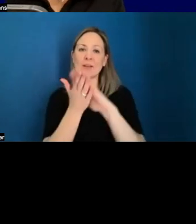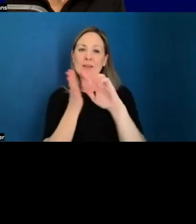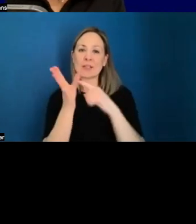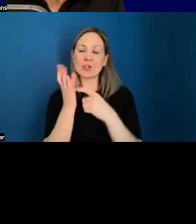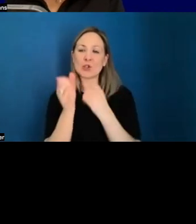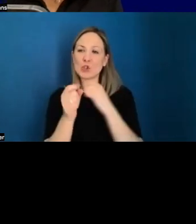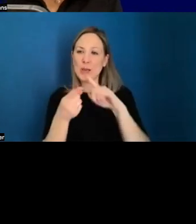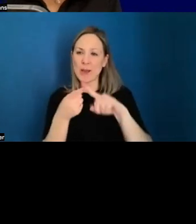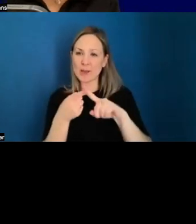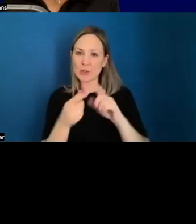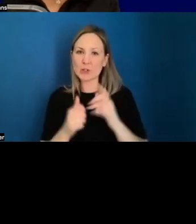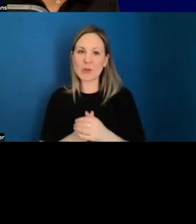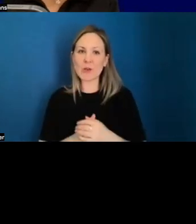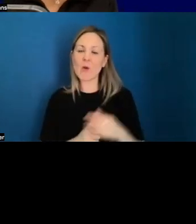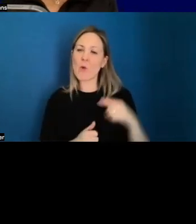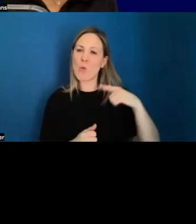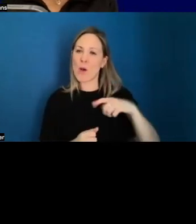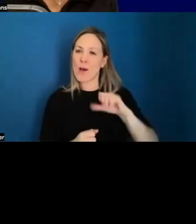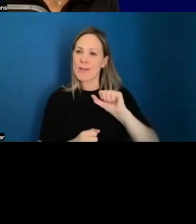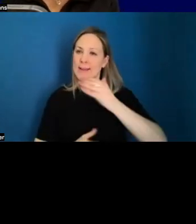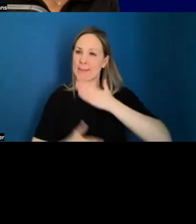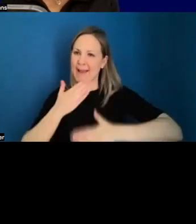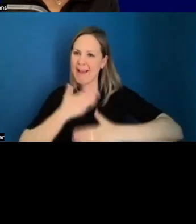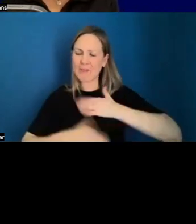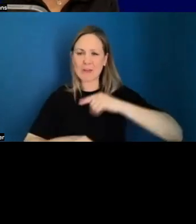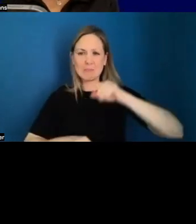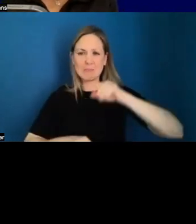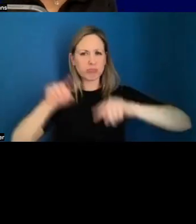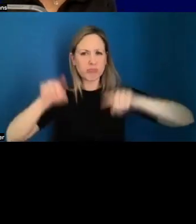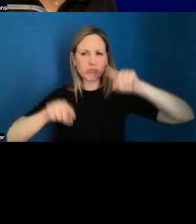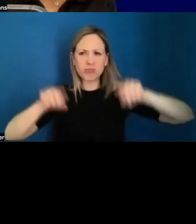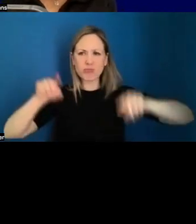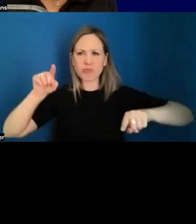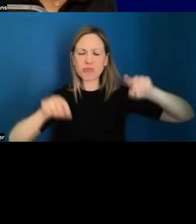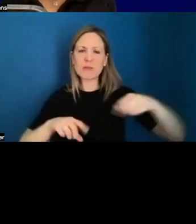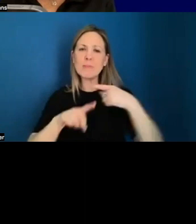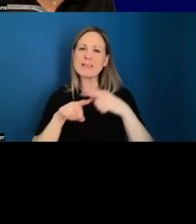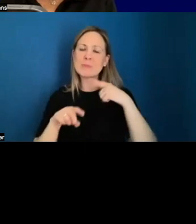reason for these behaviours can vary and may be due to multi-sensory impairments,